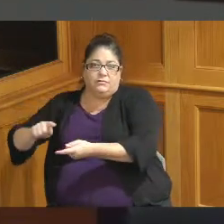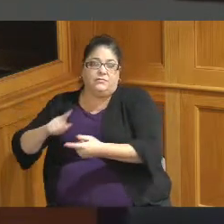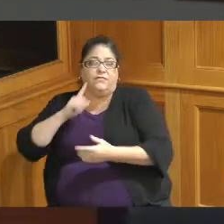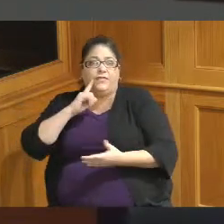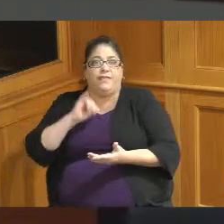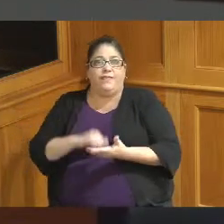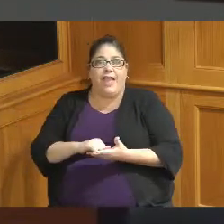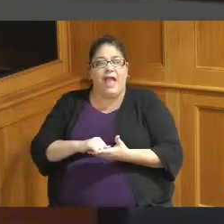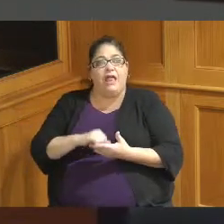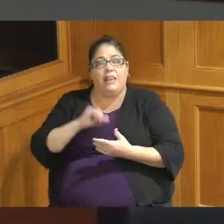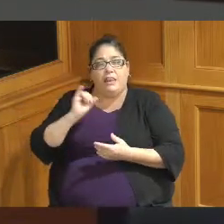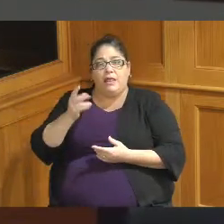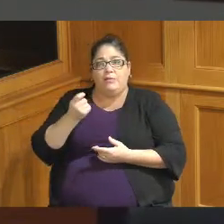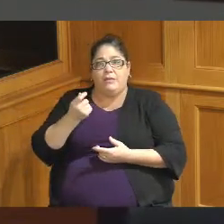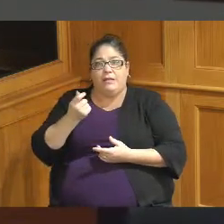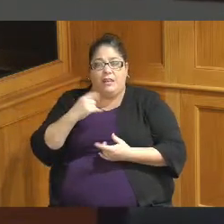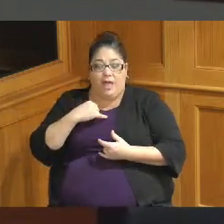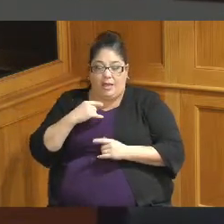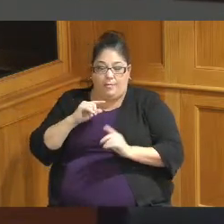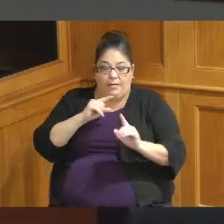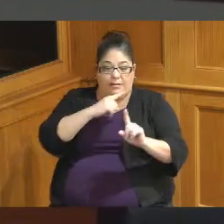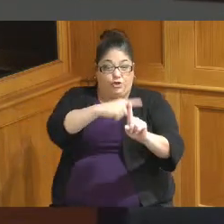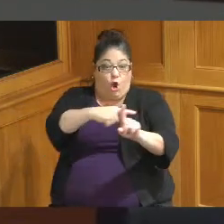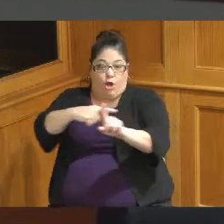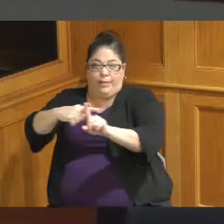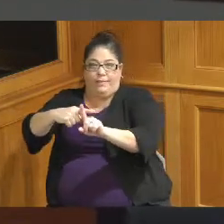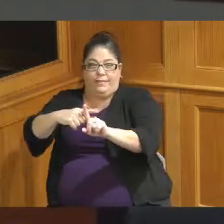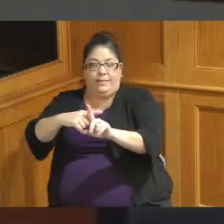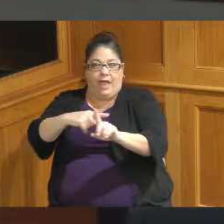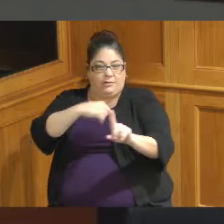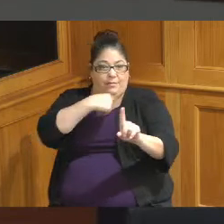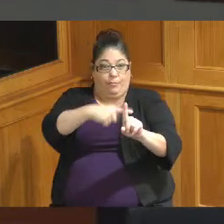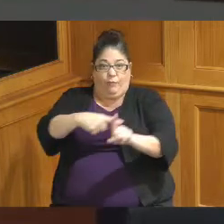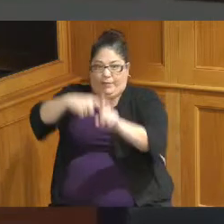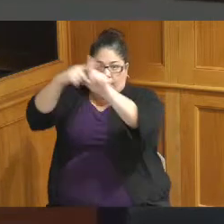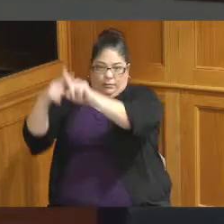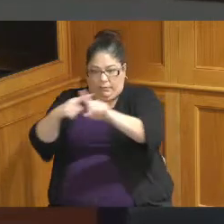a moving Target we're trying to make the the best assessment we can on that but there was a very